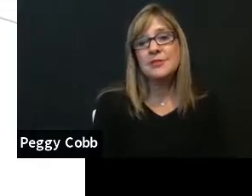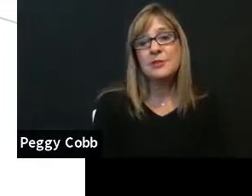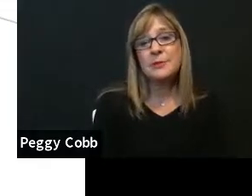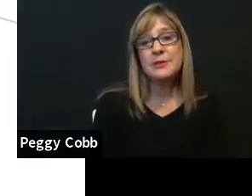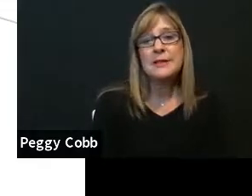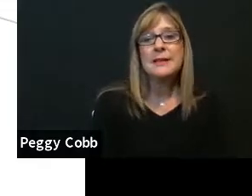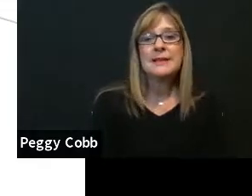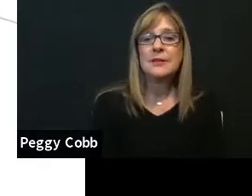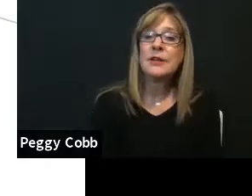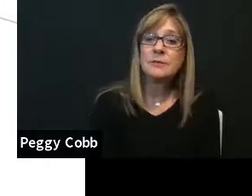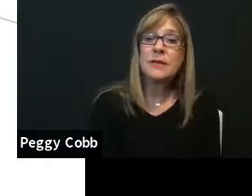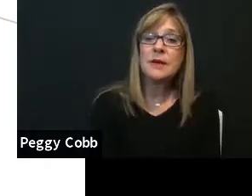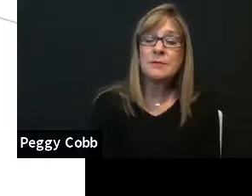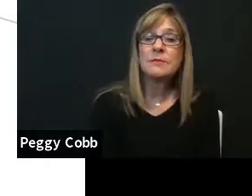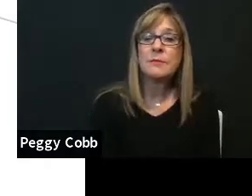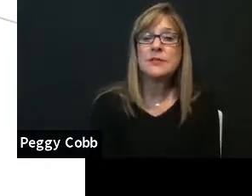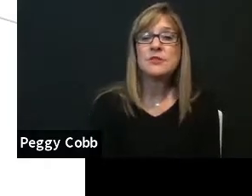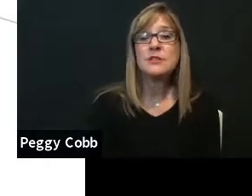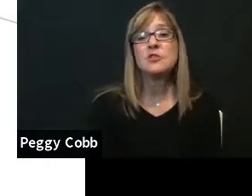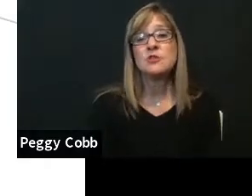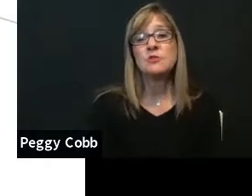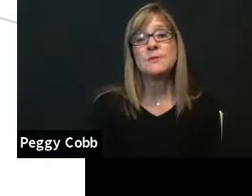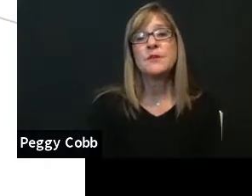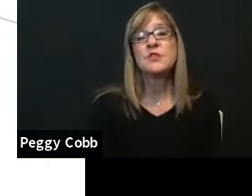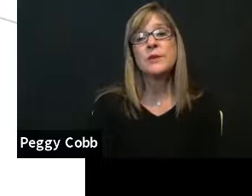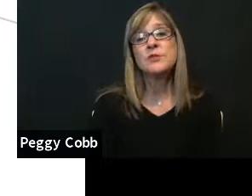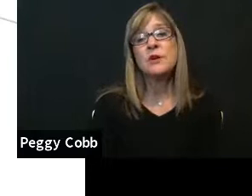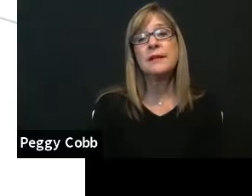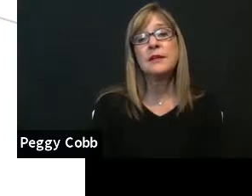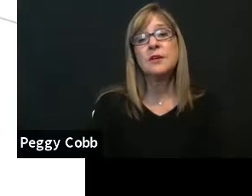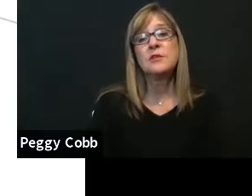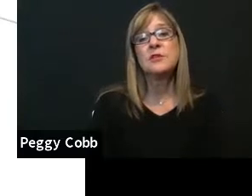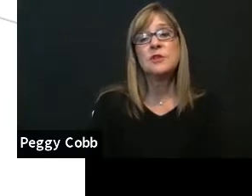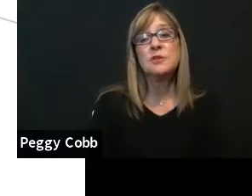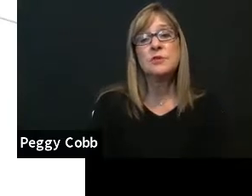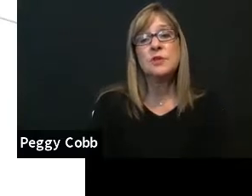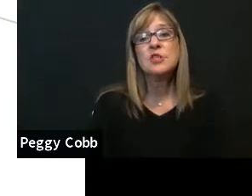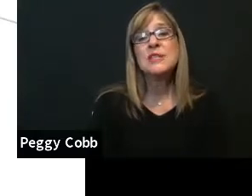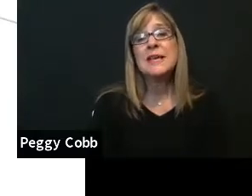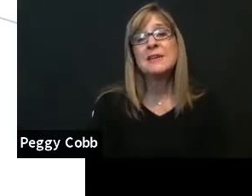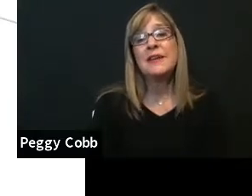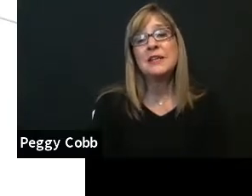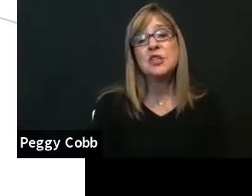an interpreter, there can become major issues. So we'd strongly encourage the youth to take advantage